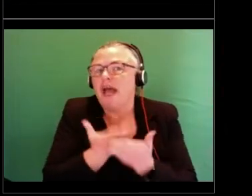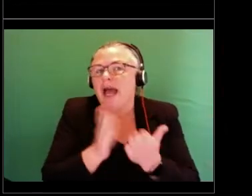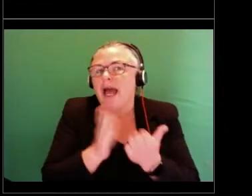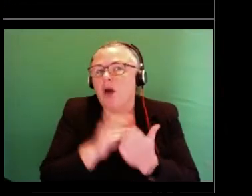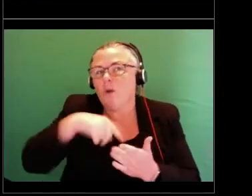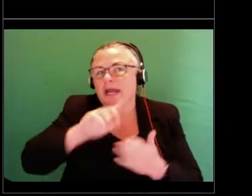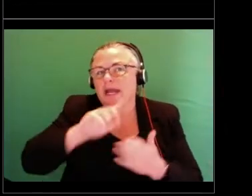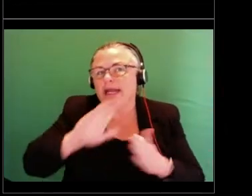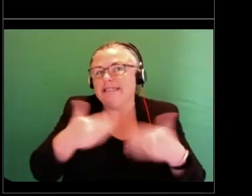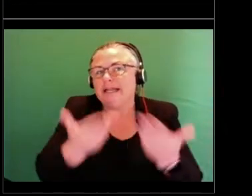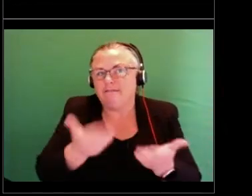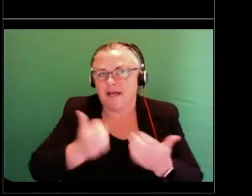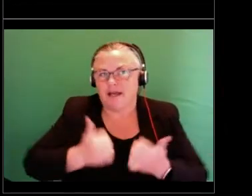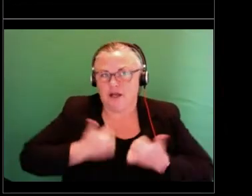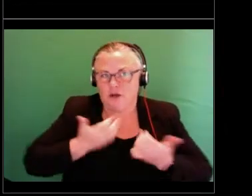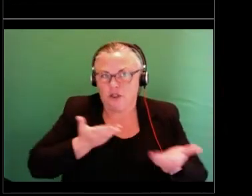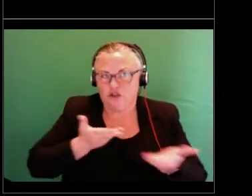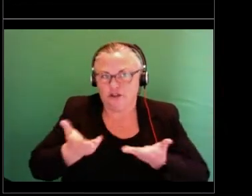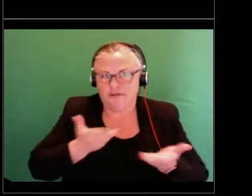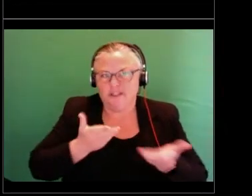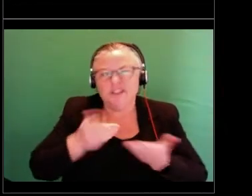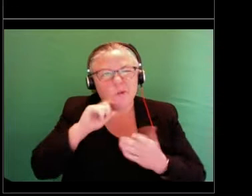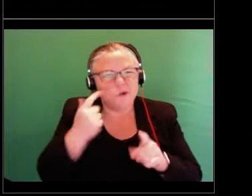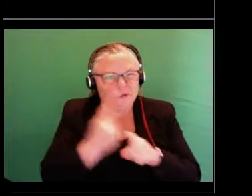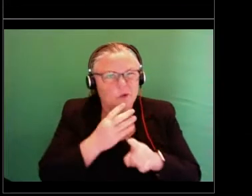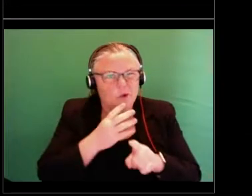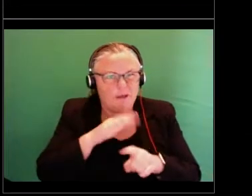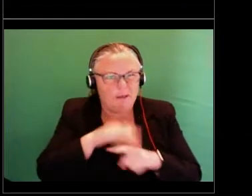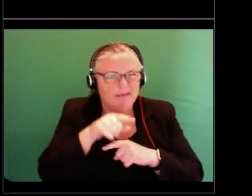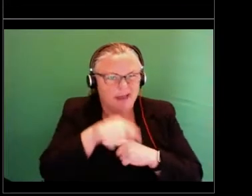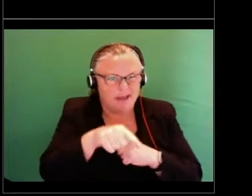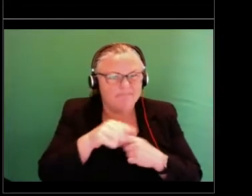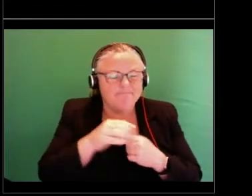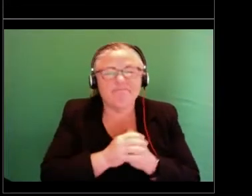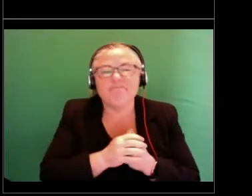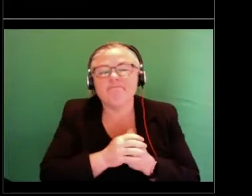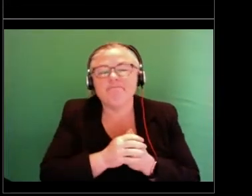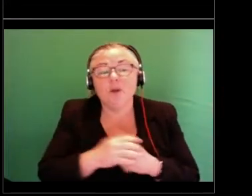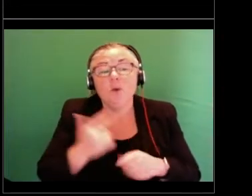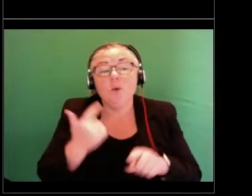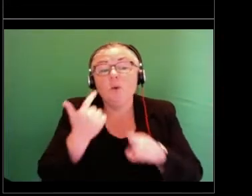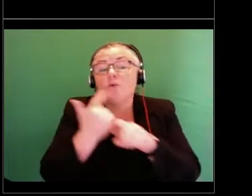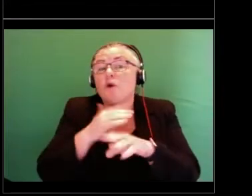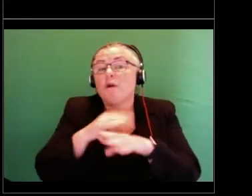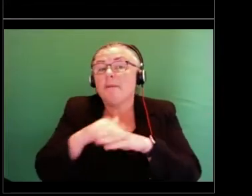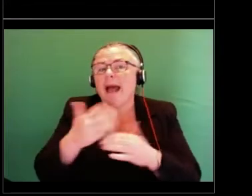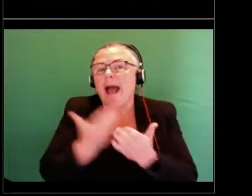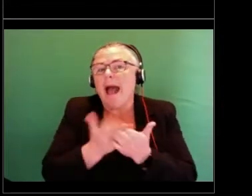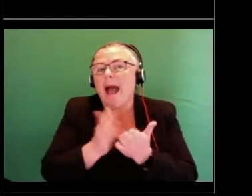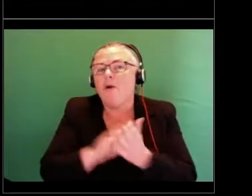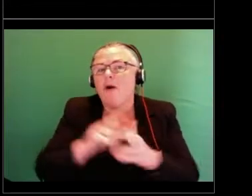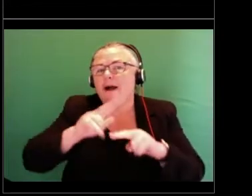That was to complement the existing support services in FASS, which we had the support workers involved at that stage as well.